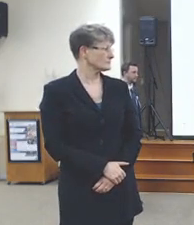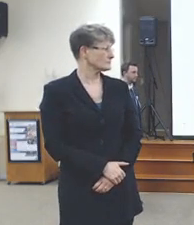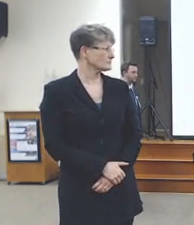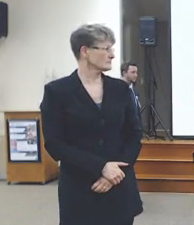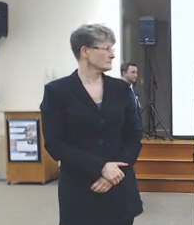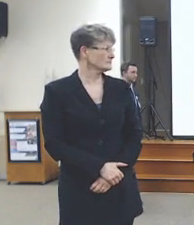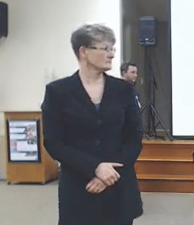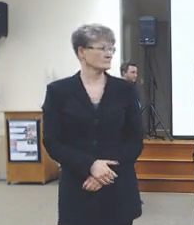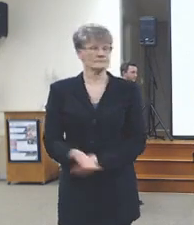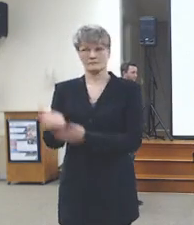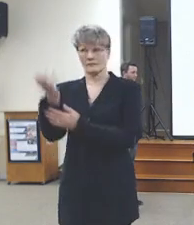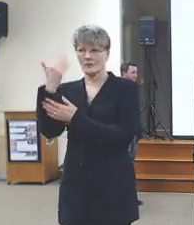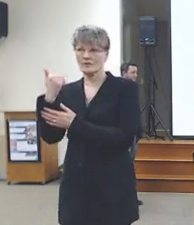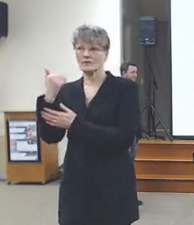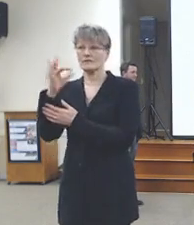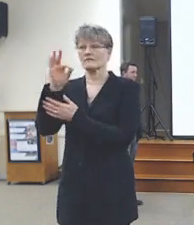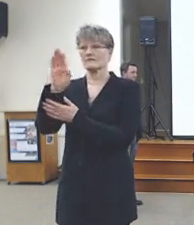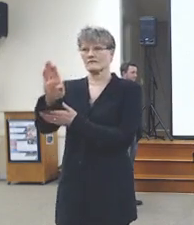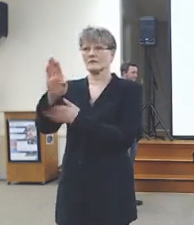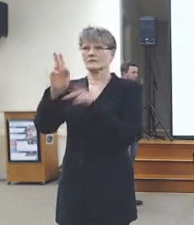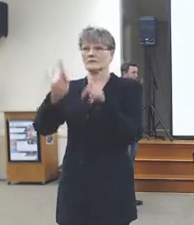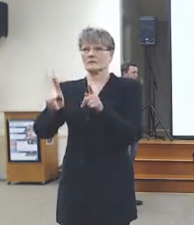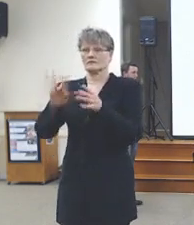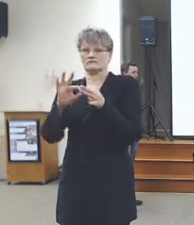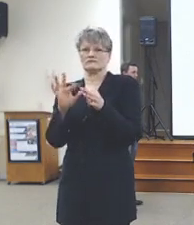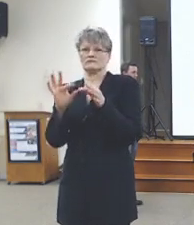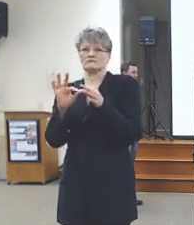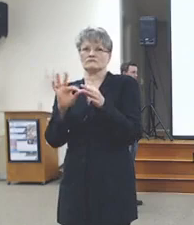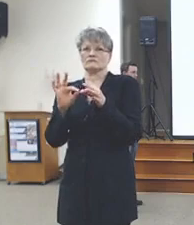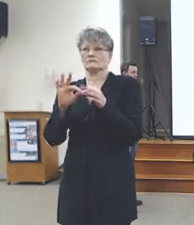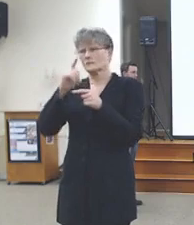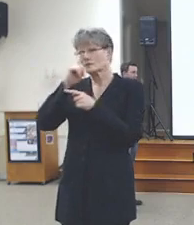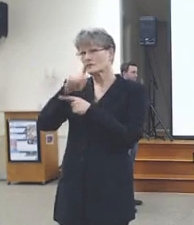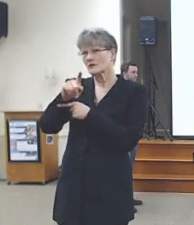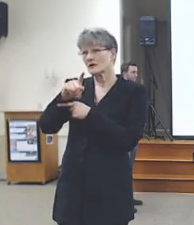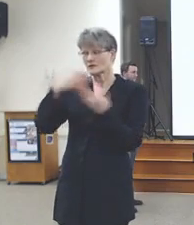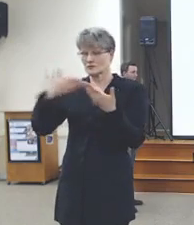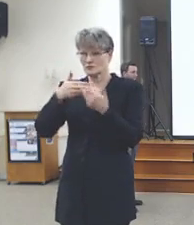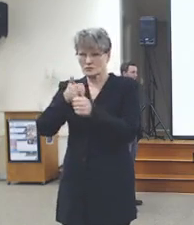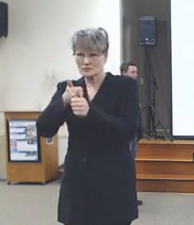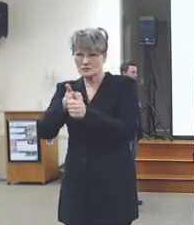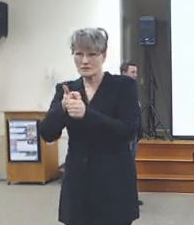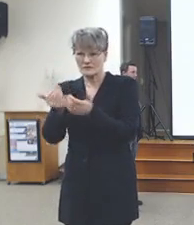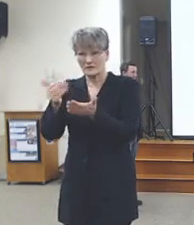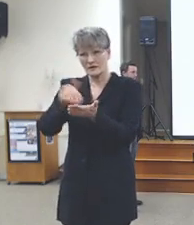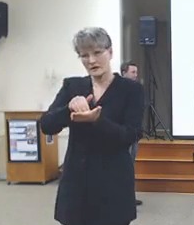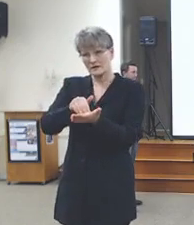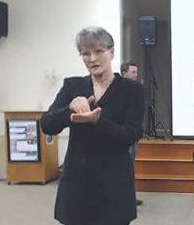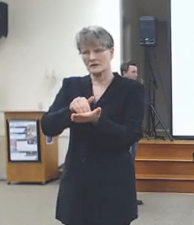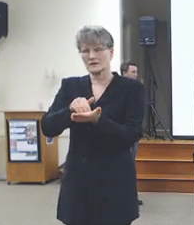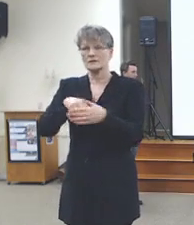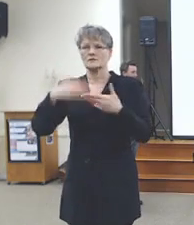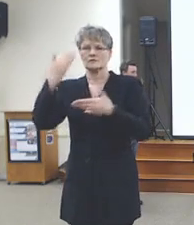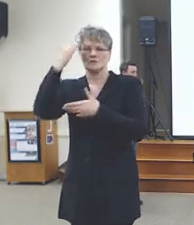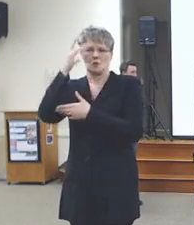person mentioned yesterday that they would love it if if you would reintroduce yourself when your so they know who's talking before you talk. So